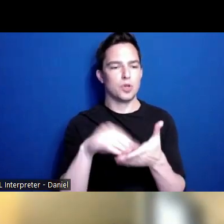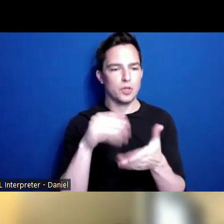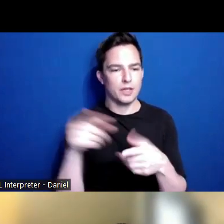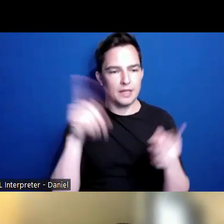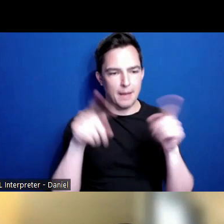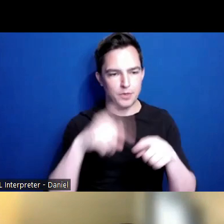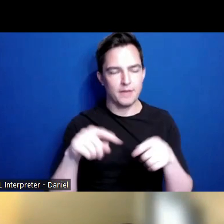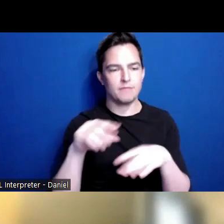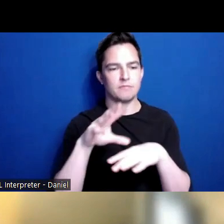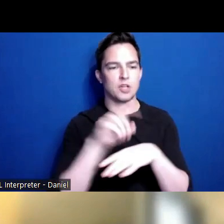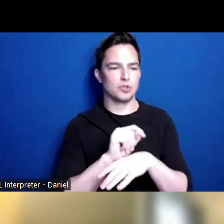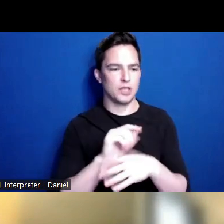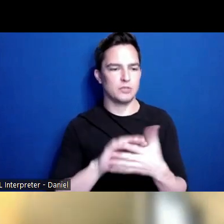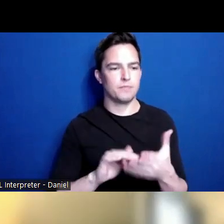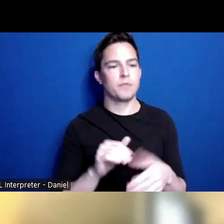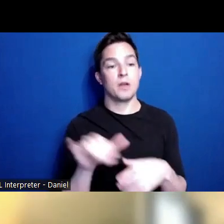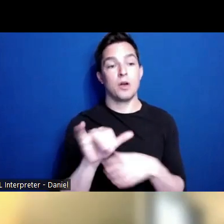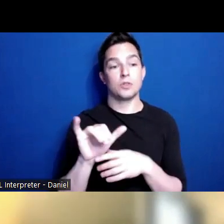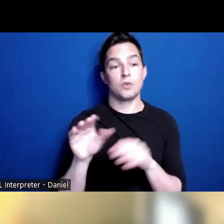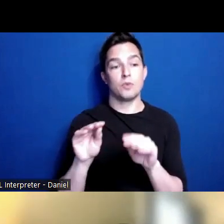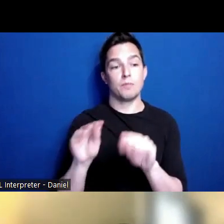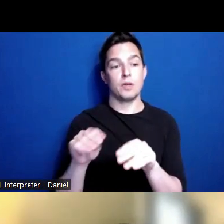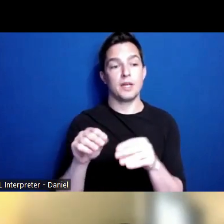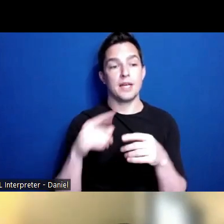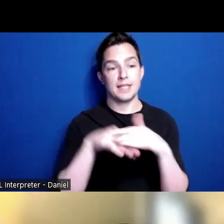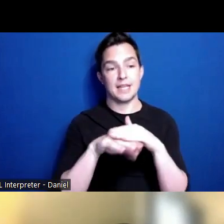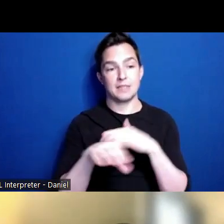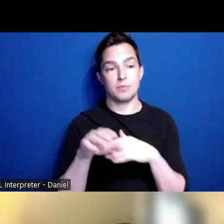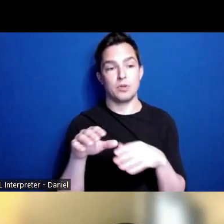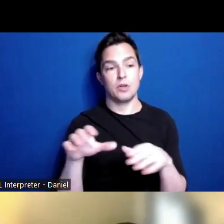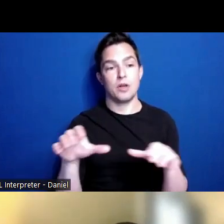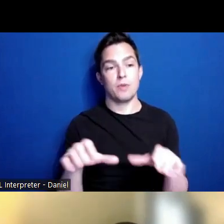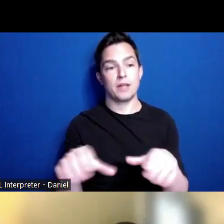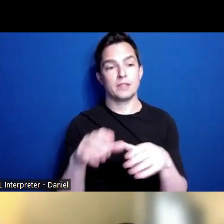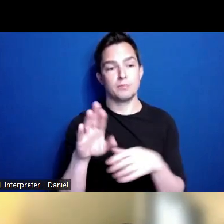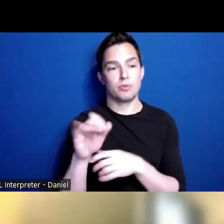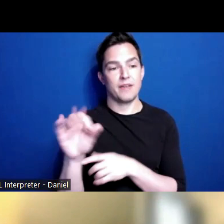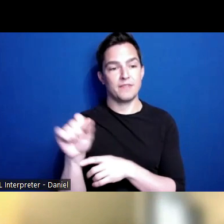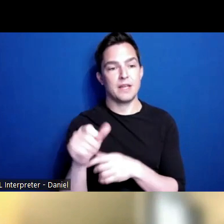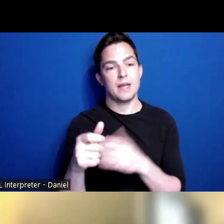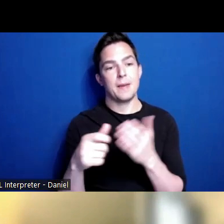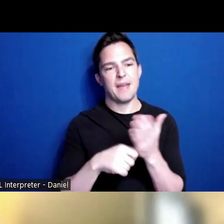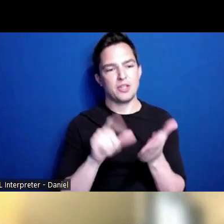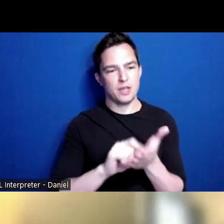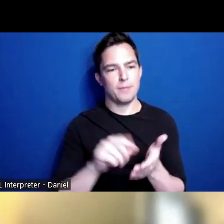We also have put forth accessible practice briefs, manuscripts and webinars available on our project